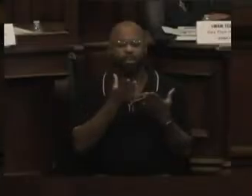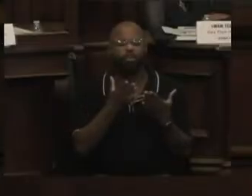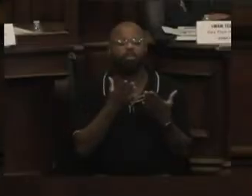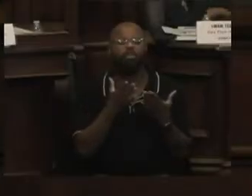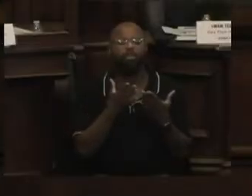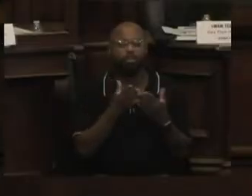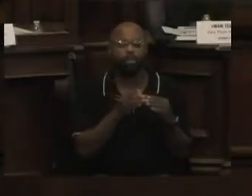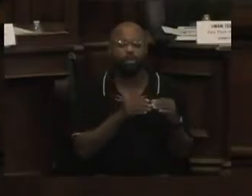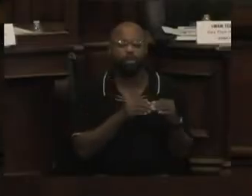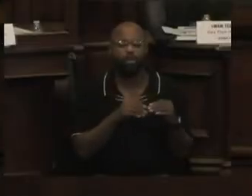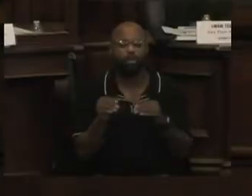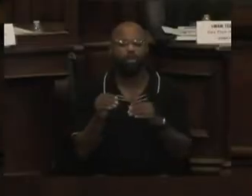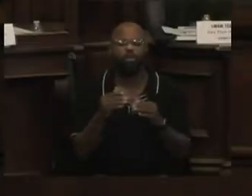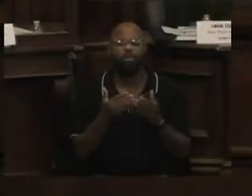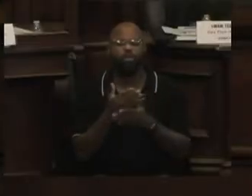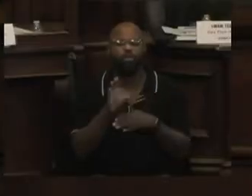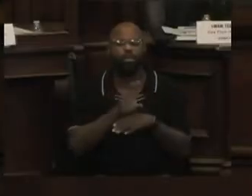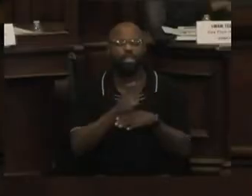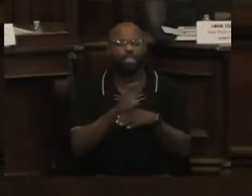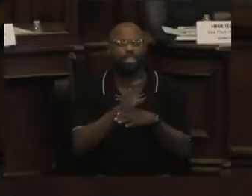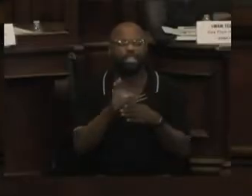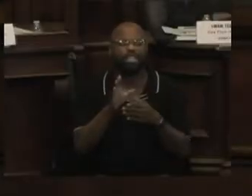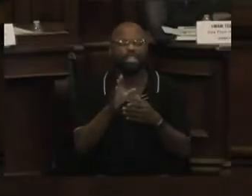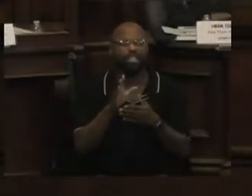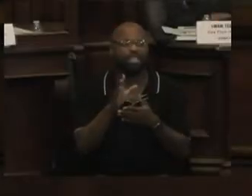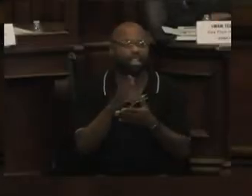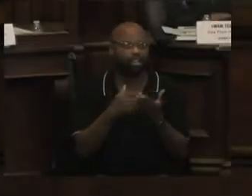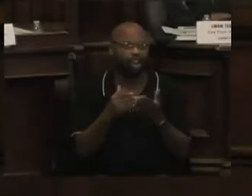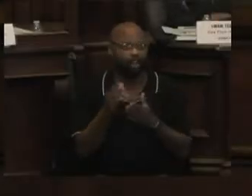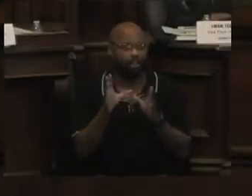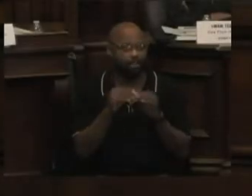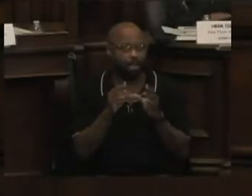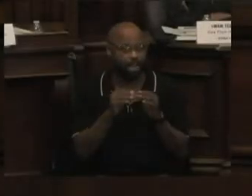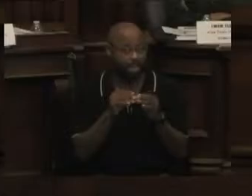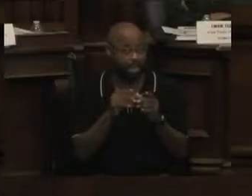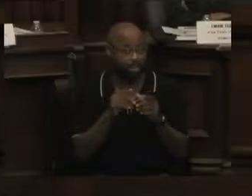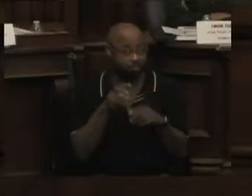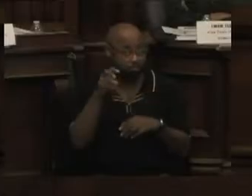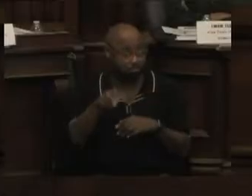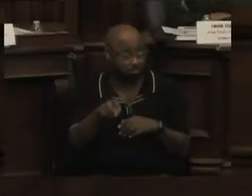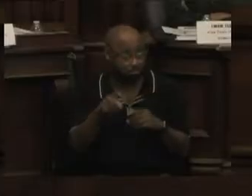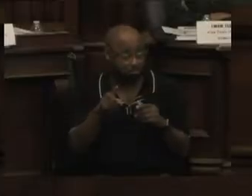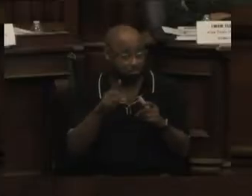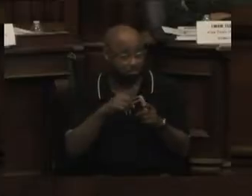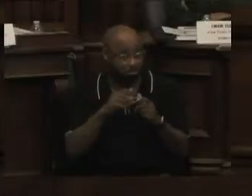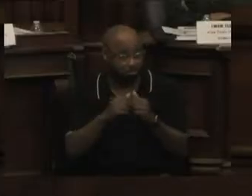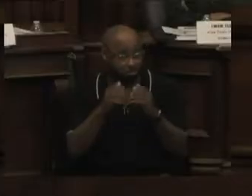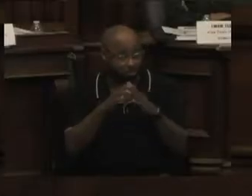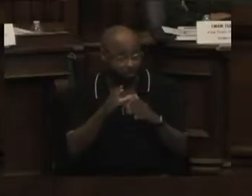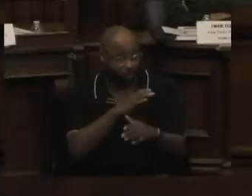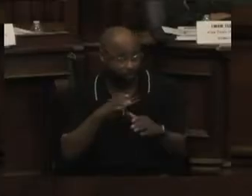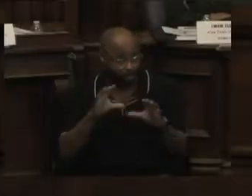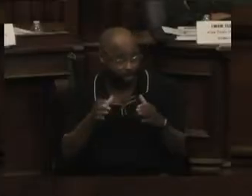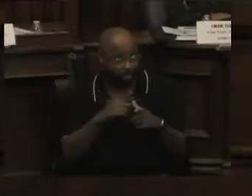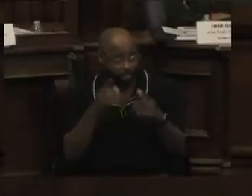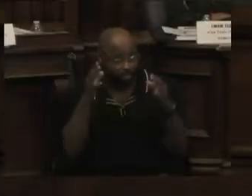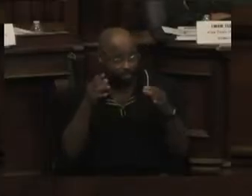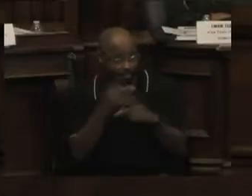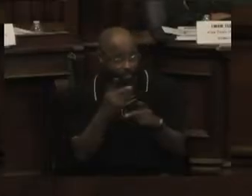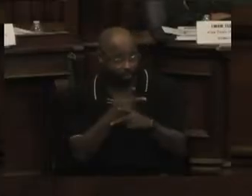Based on Kevin's recommendation, I was thinking of moving during the new business section of the meeting to form that committee,